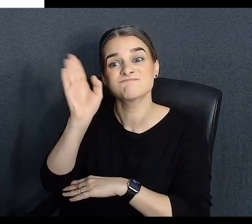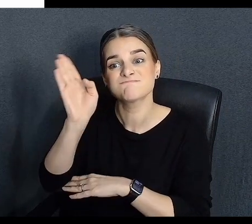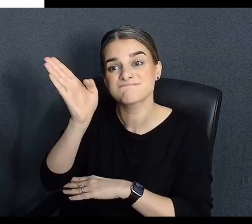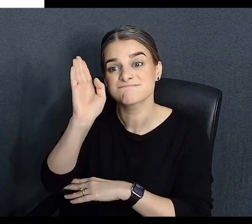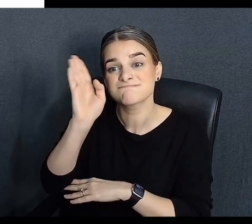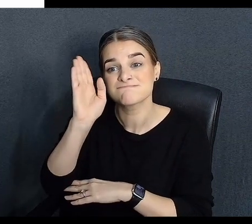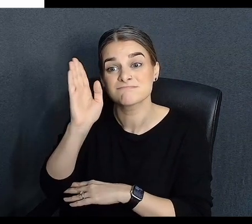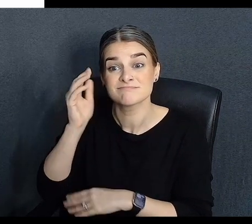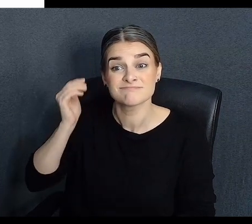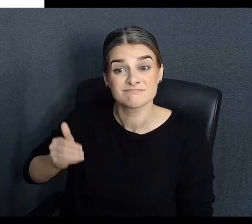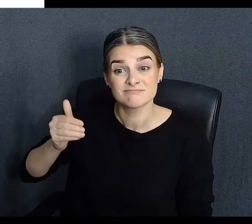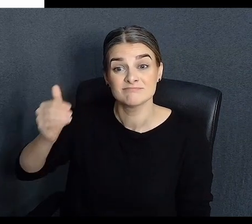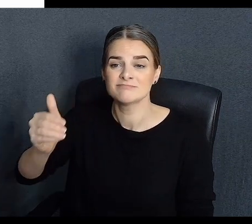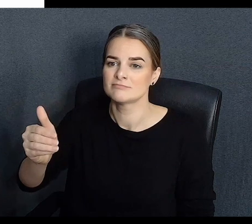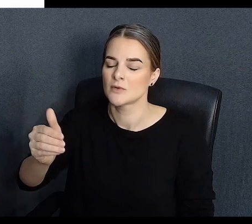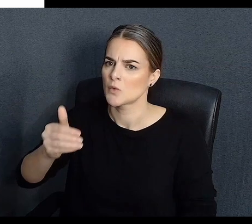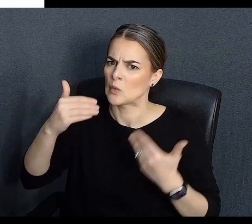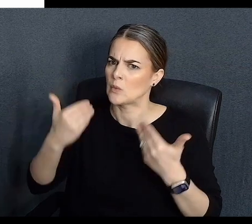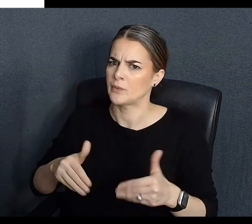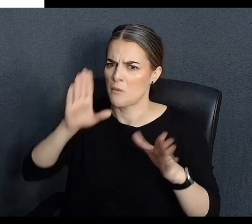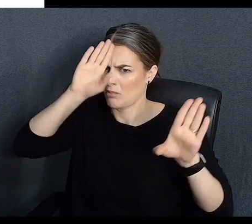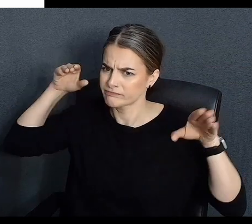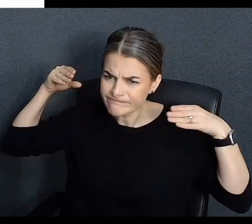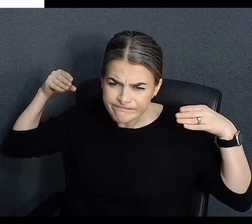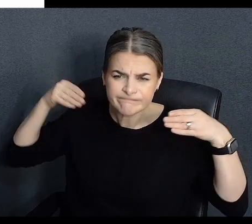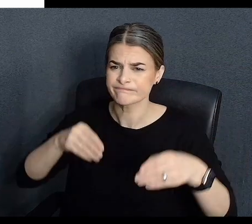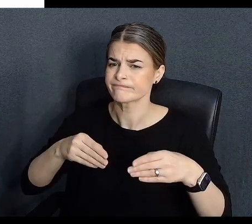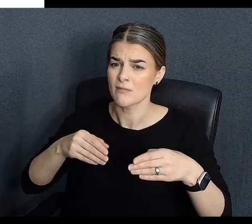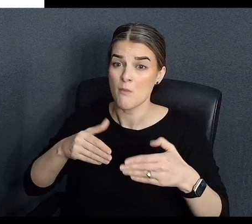is going to be a large focus on the insurance funding process,